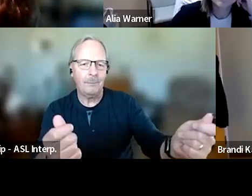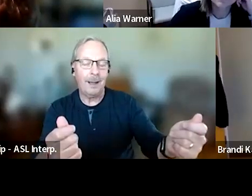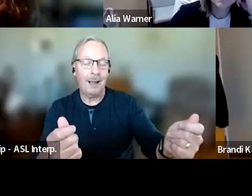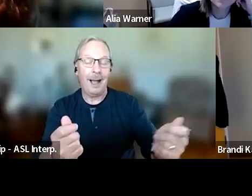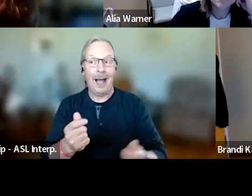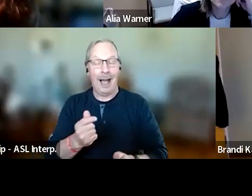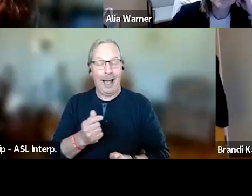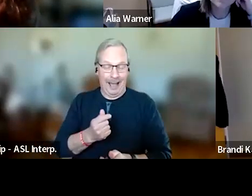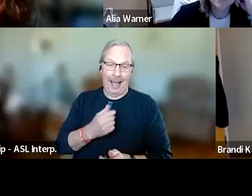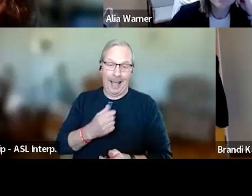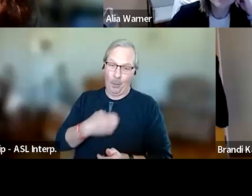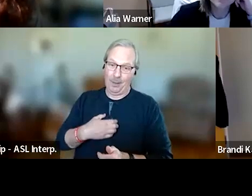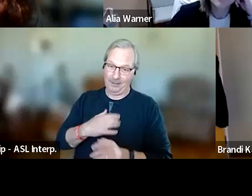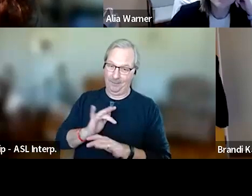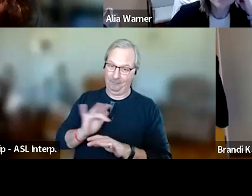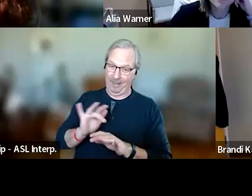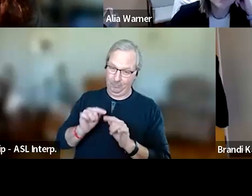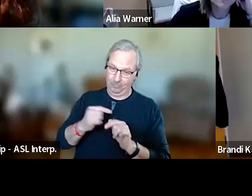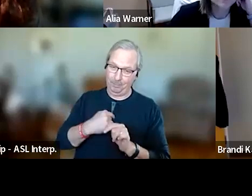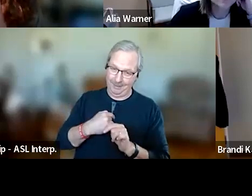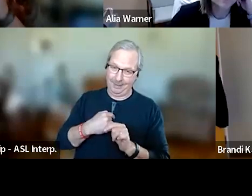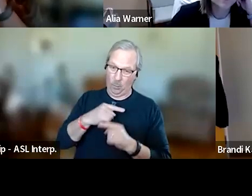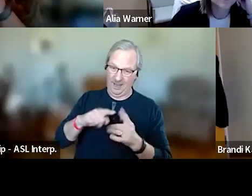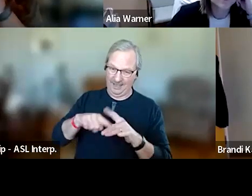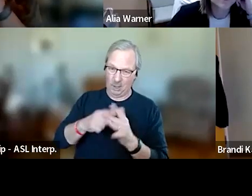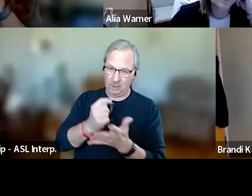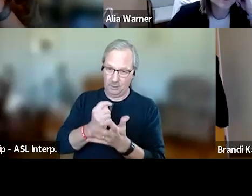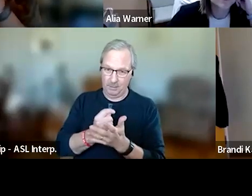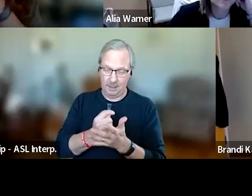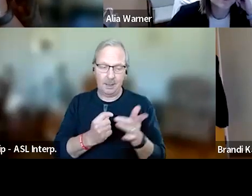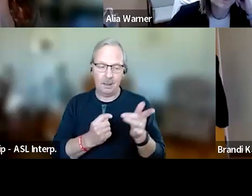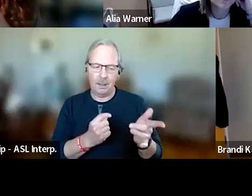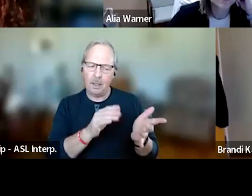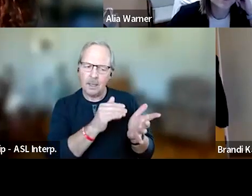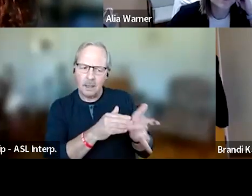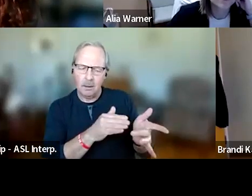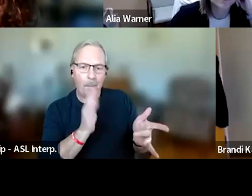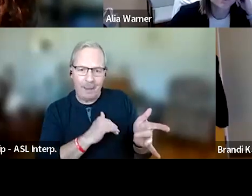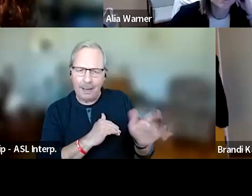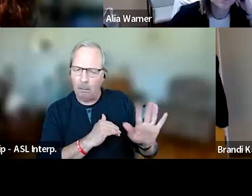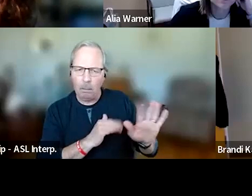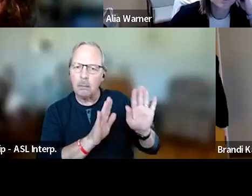when I started treatment, not to knock the center that I went to because they were fantastic but it was